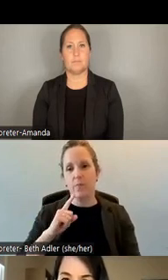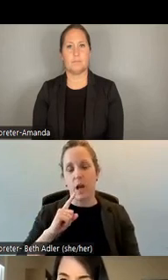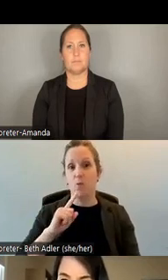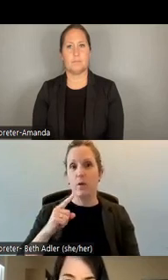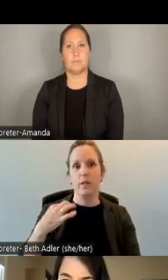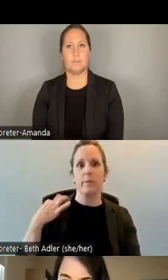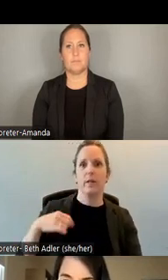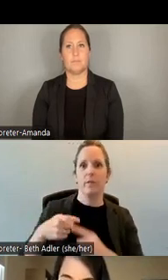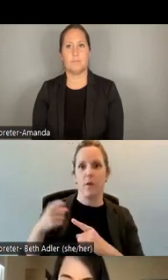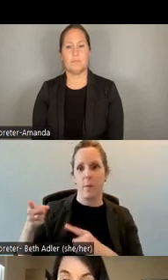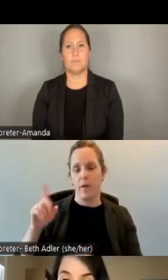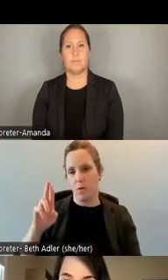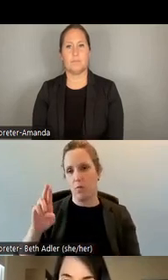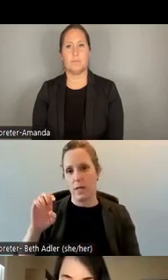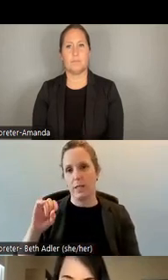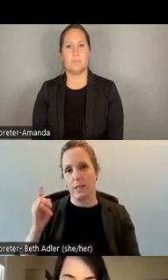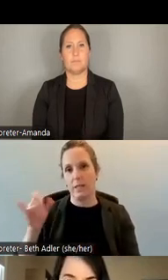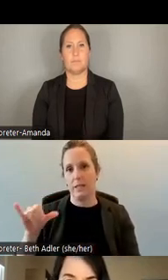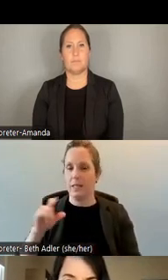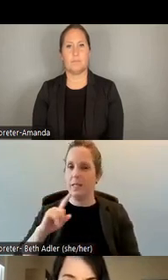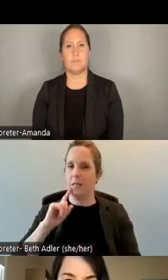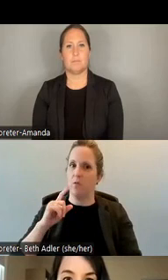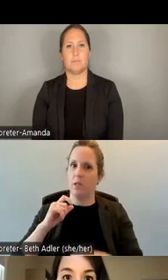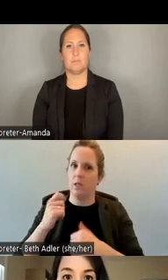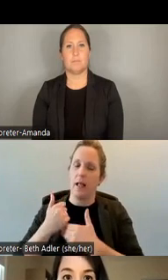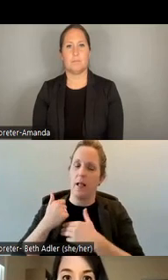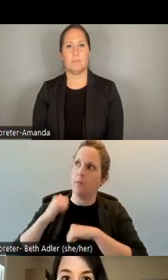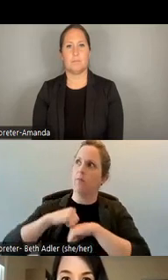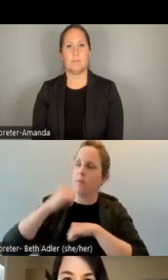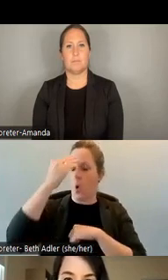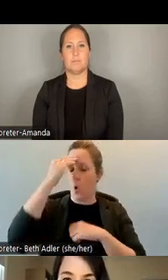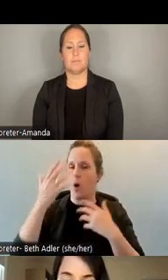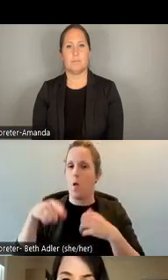further solidified my desire to do this work for a career it provides care to 11